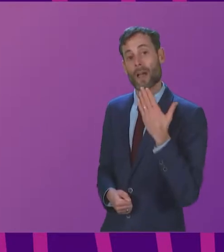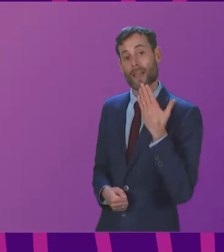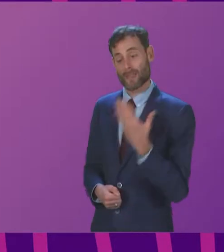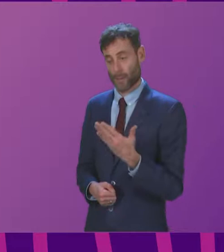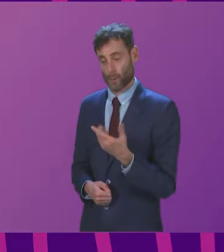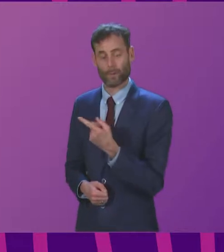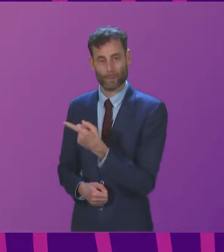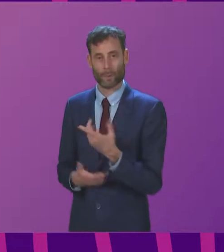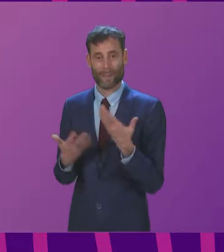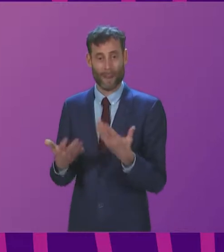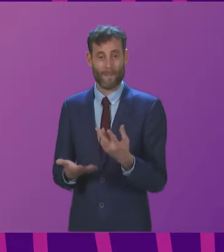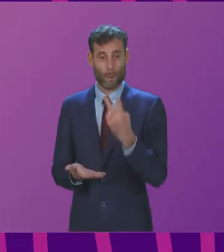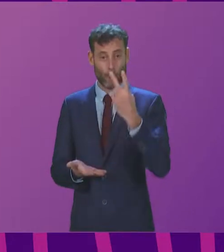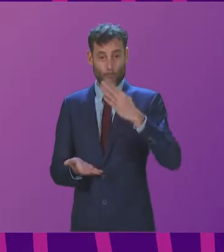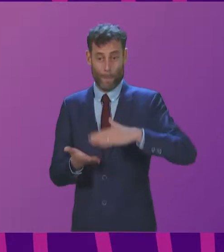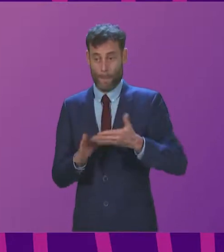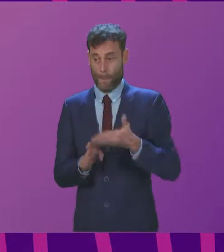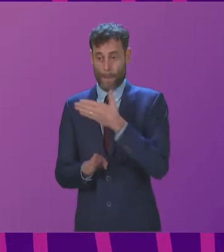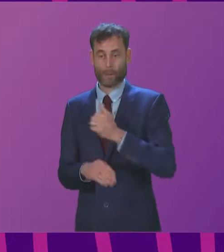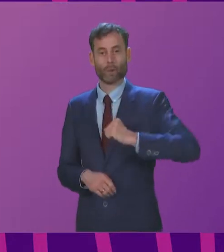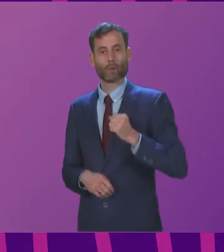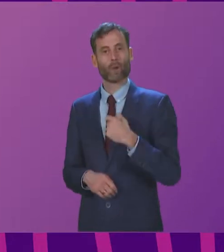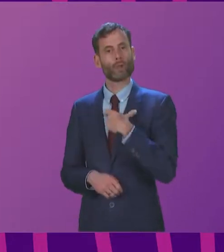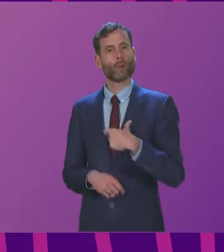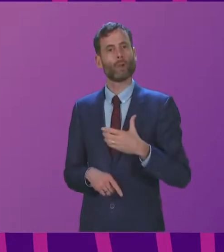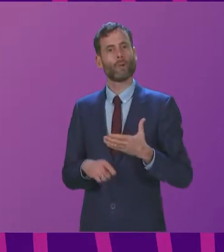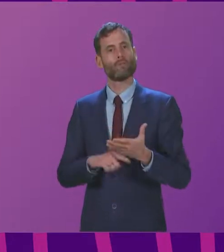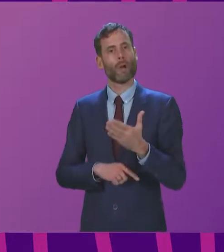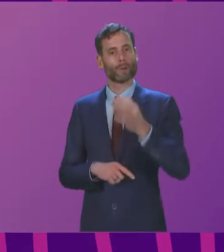For two months, the Scottish Human Rights Commission has been asking for the scientific